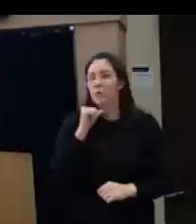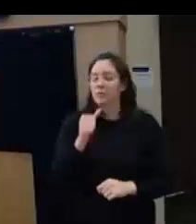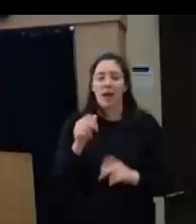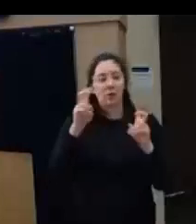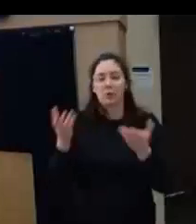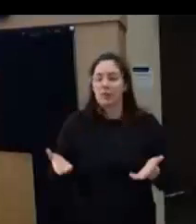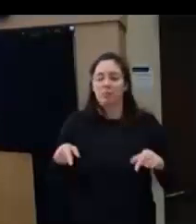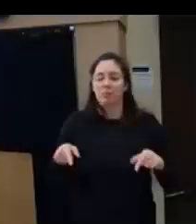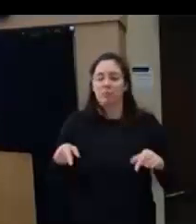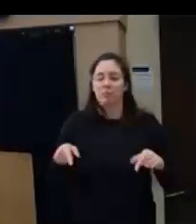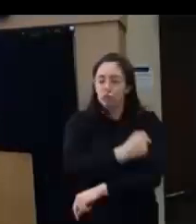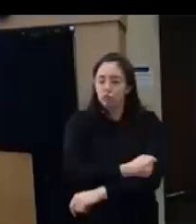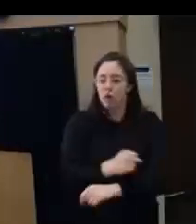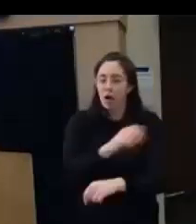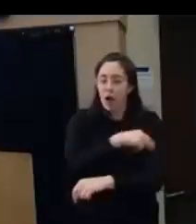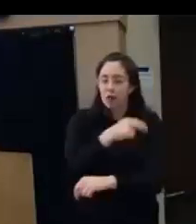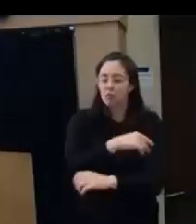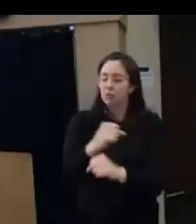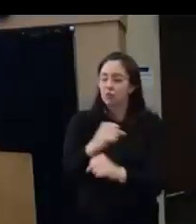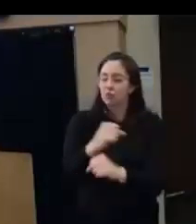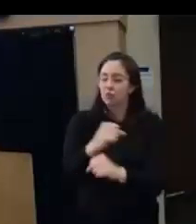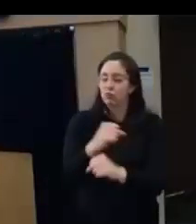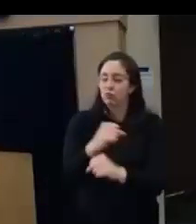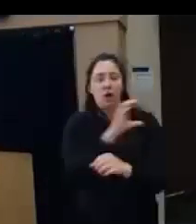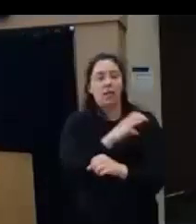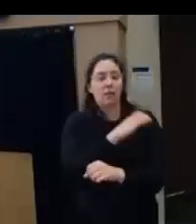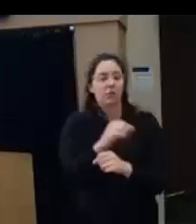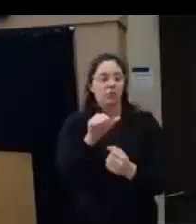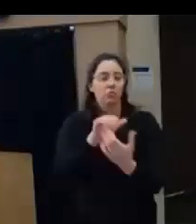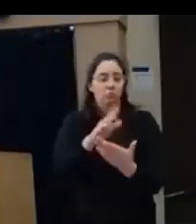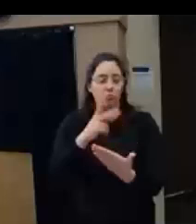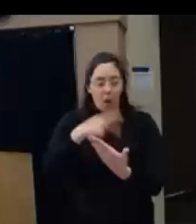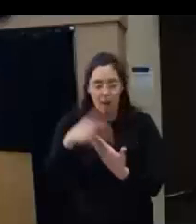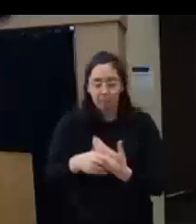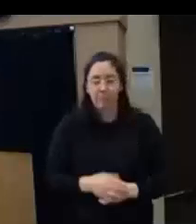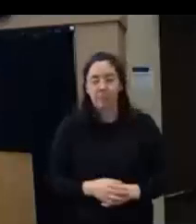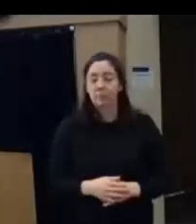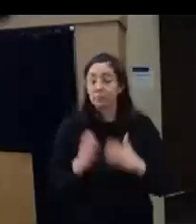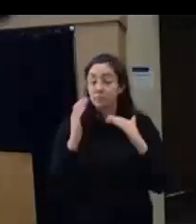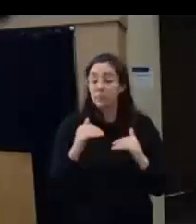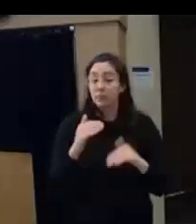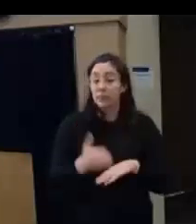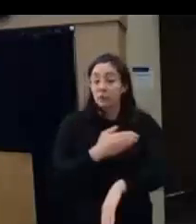really strong um clinician coaching program they have increased confidence opening the discussion